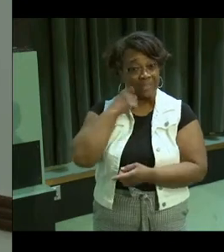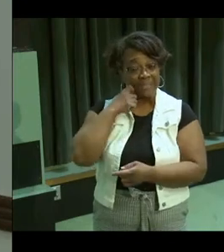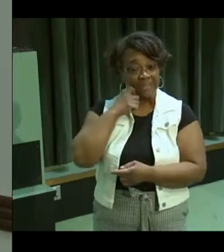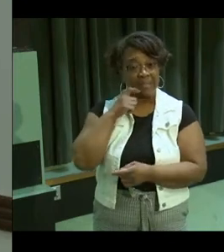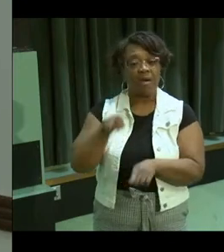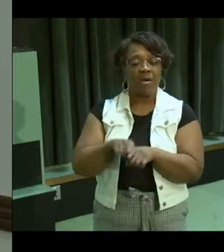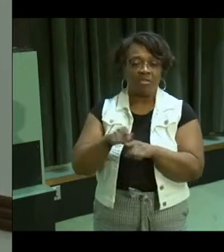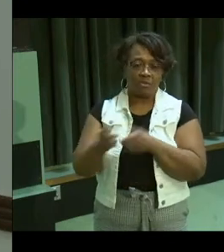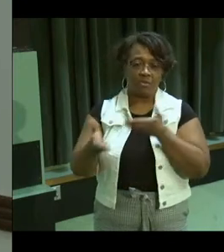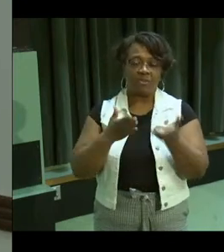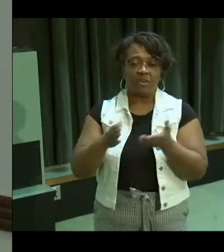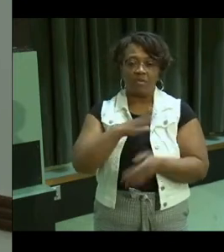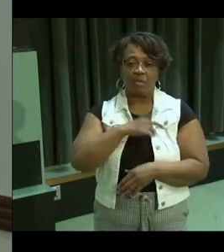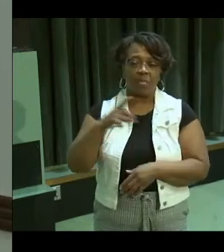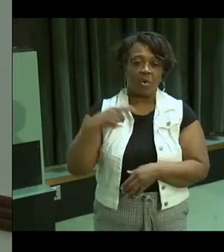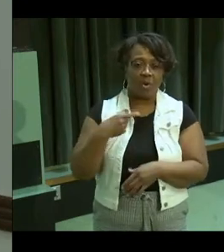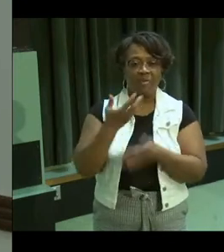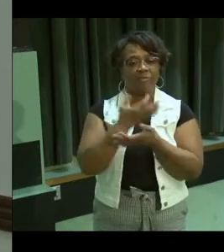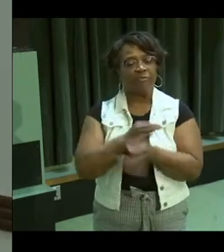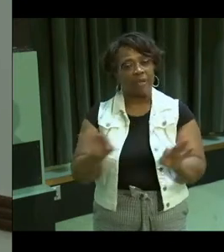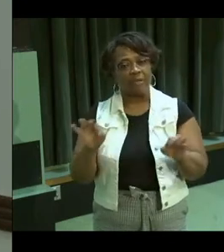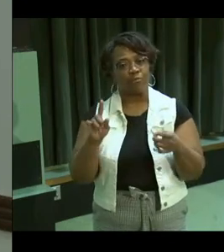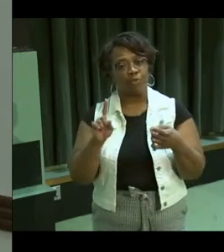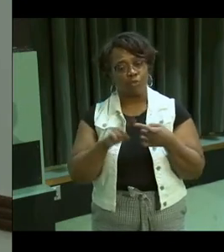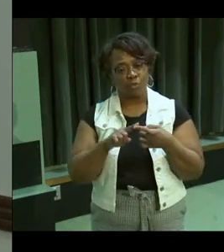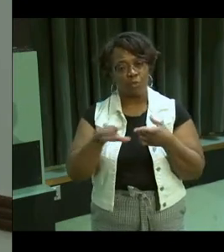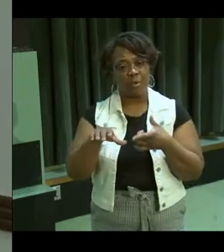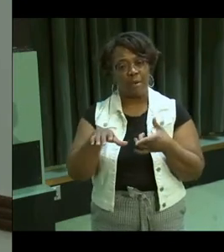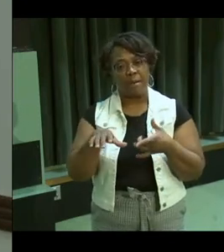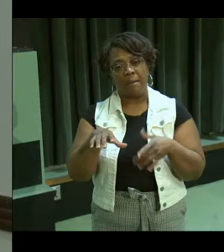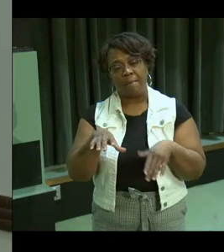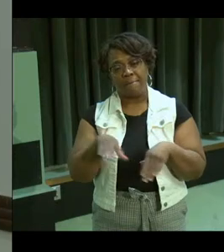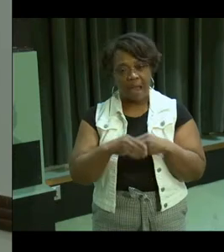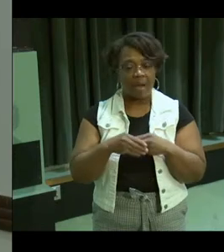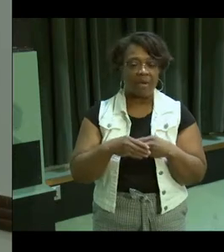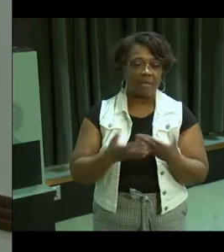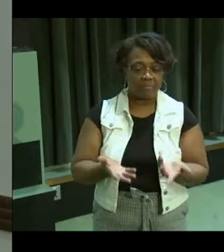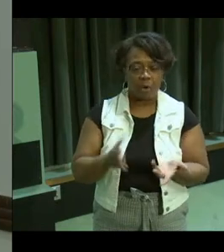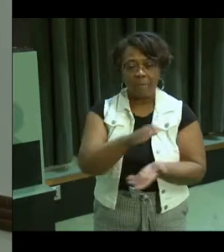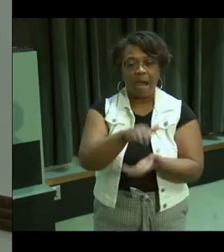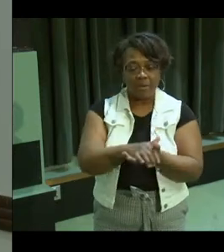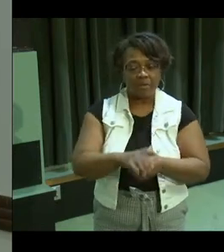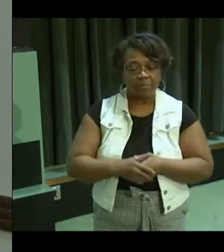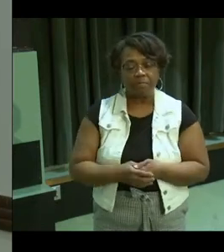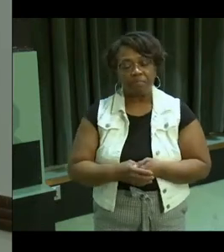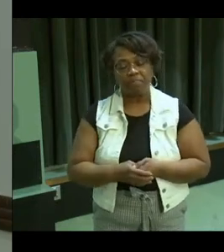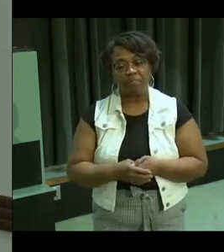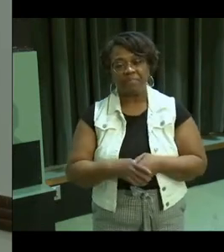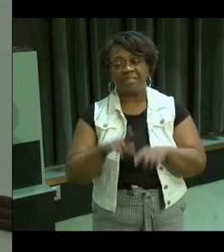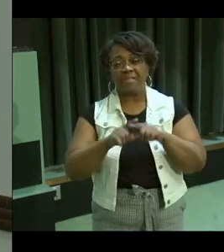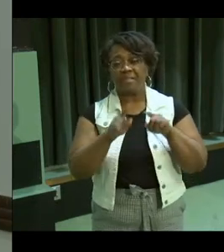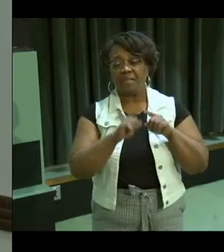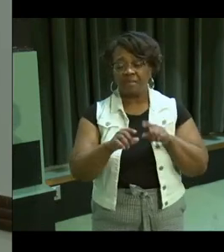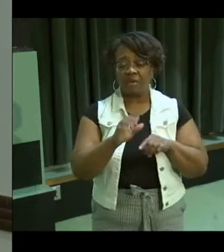served on the board of the Freedom to Marry. Thank you.